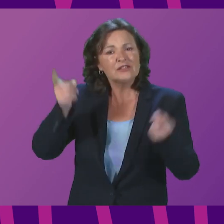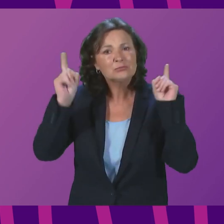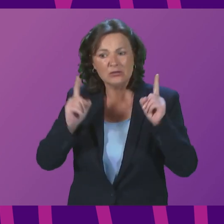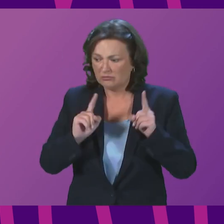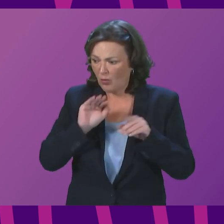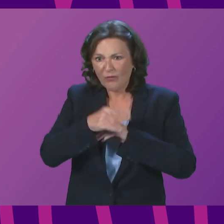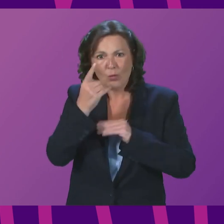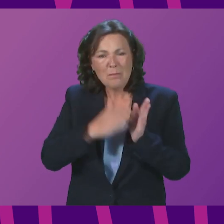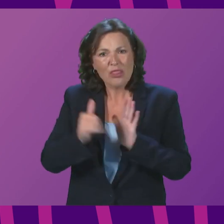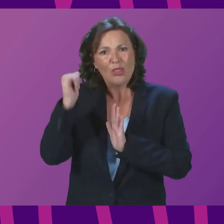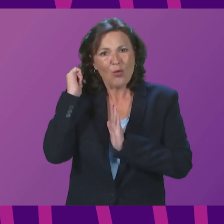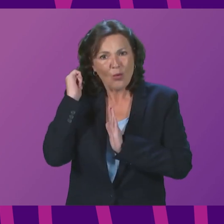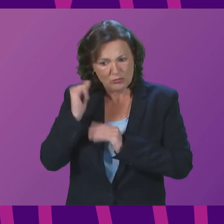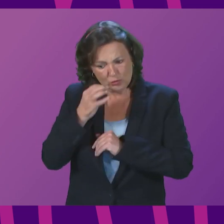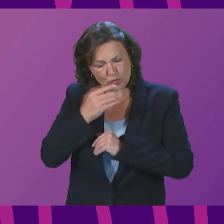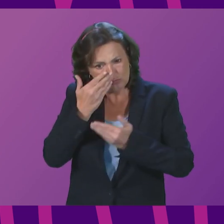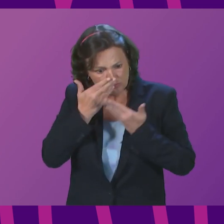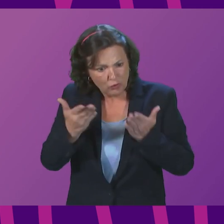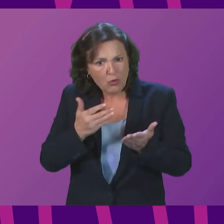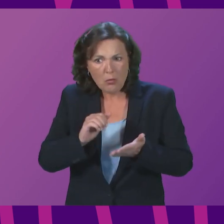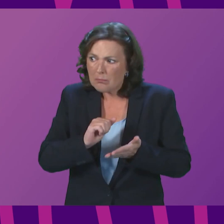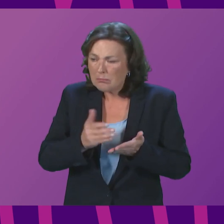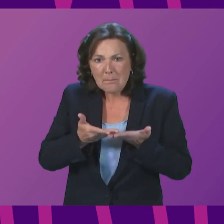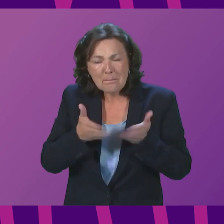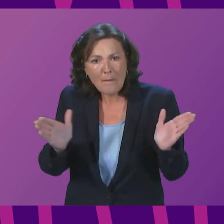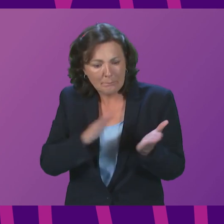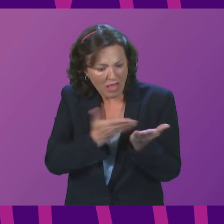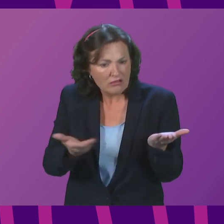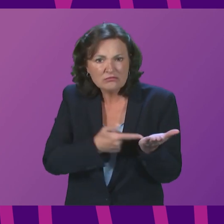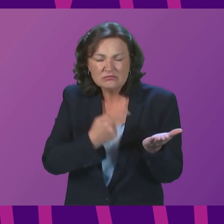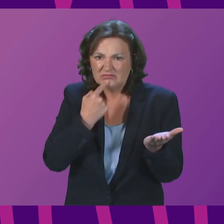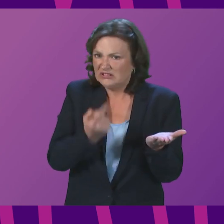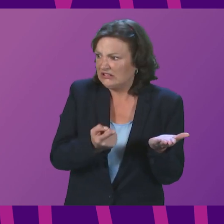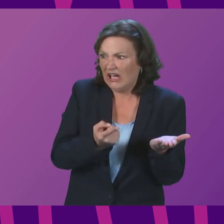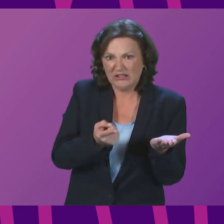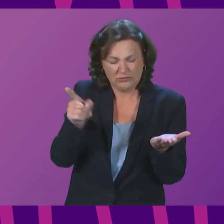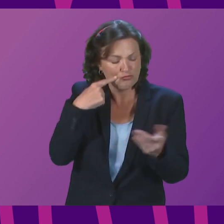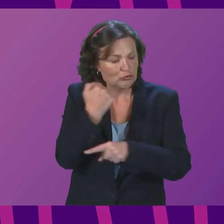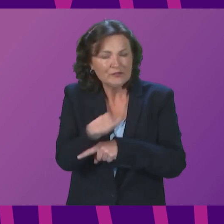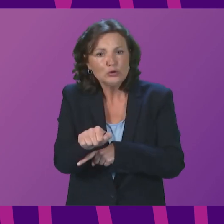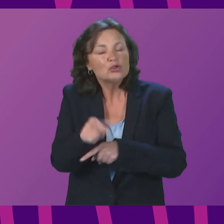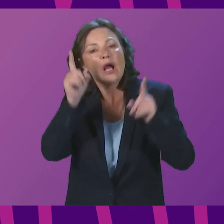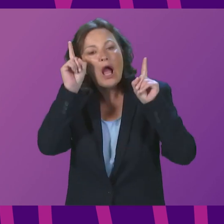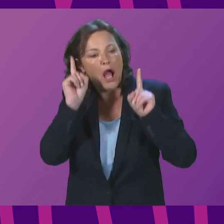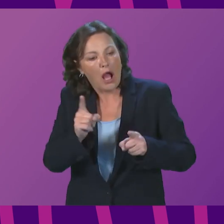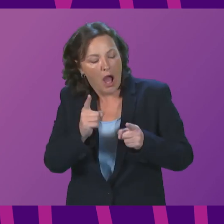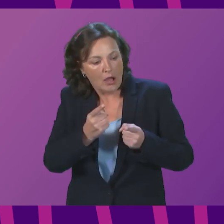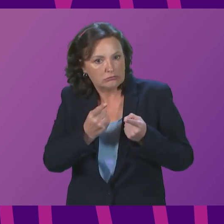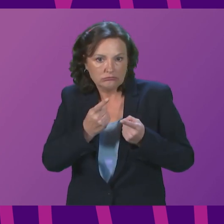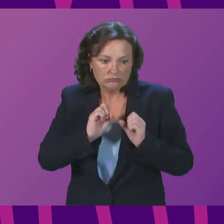against ministers in her own Government. She refused, instead claiming that it could not be revealed due to the general data protection regulation.